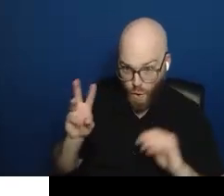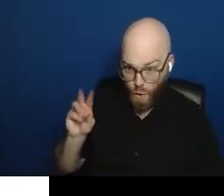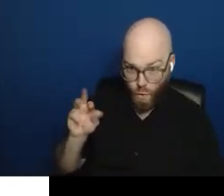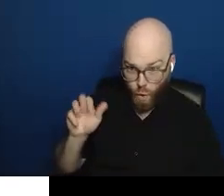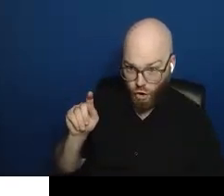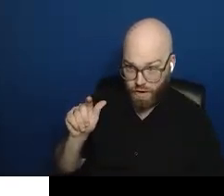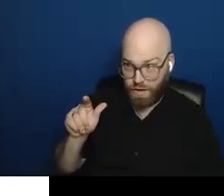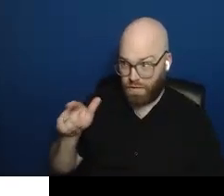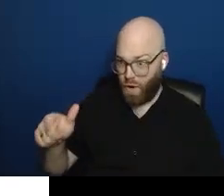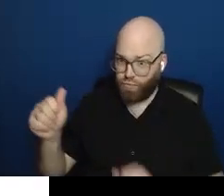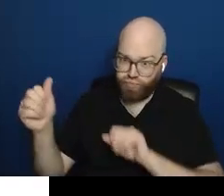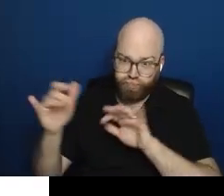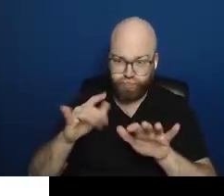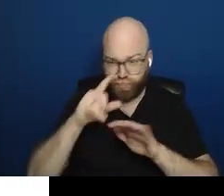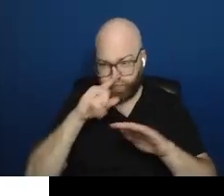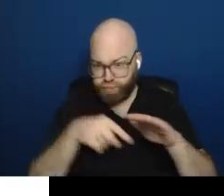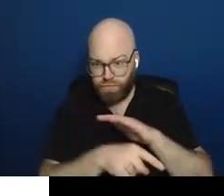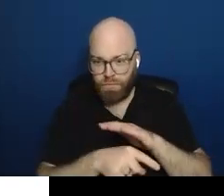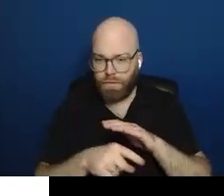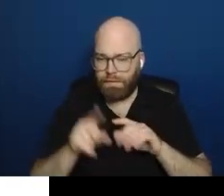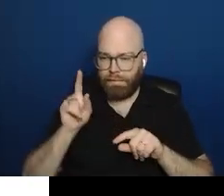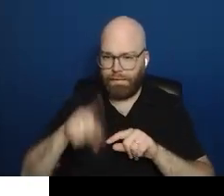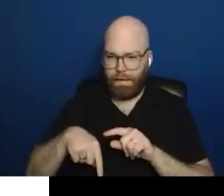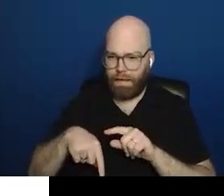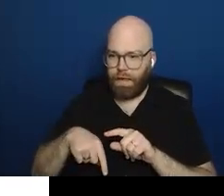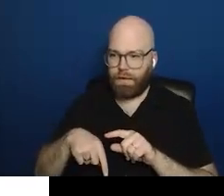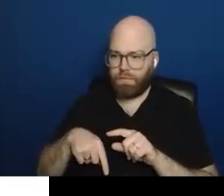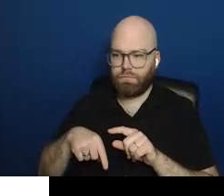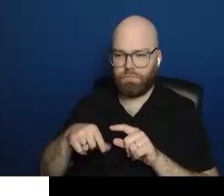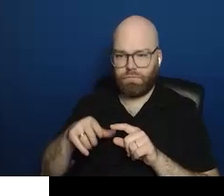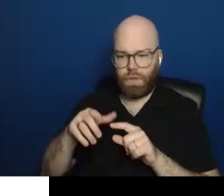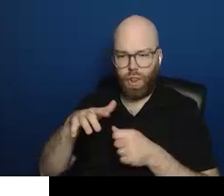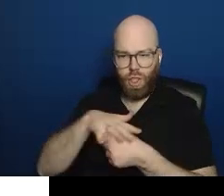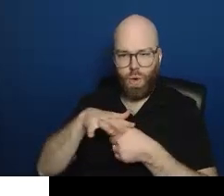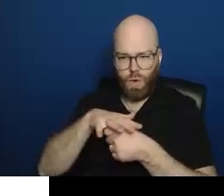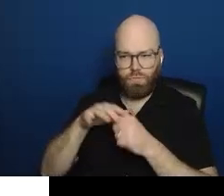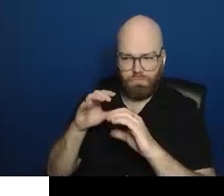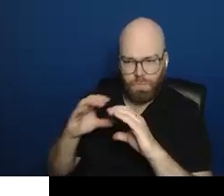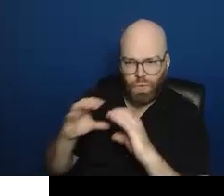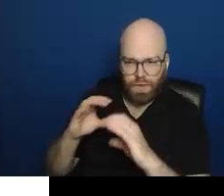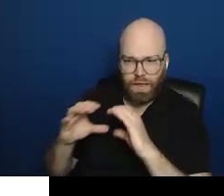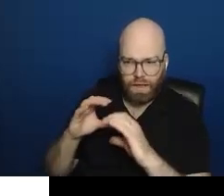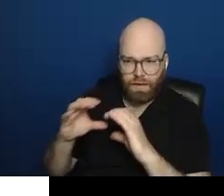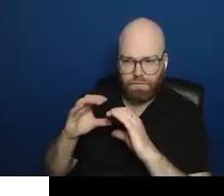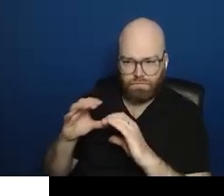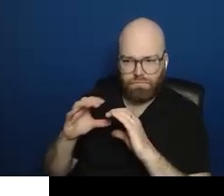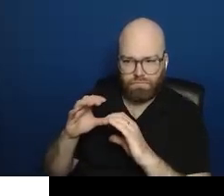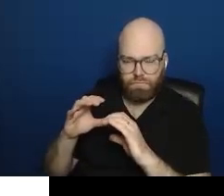or just coming to an agreement and communicating with our local law enforcement. Whether that be the police department